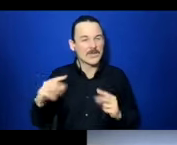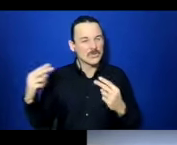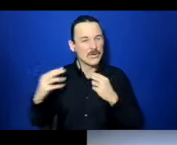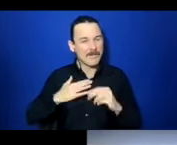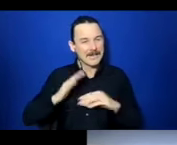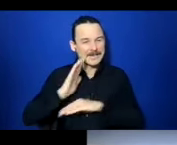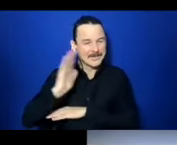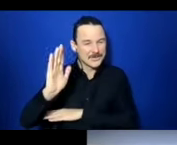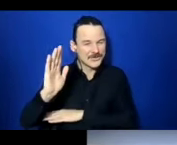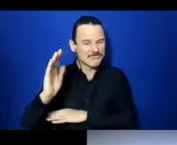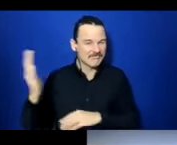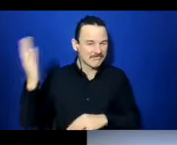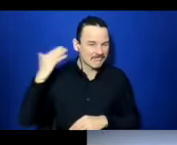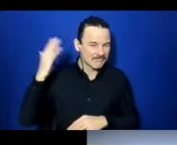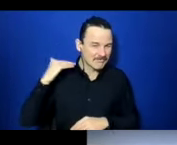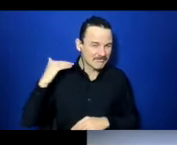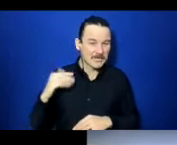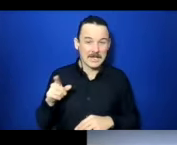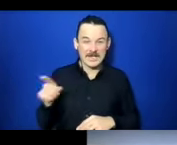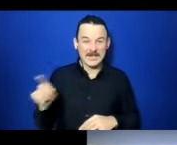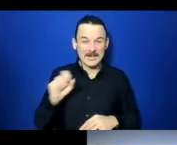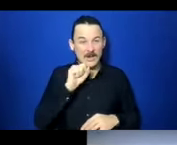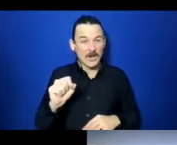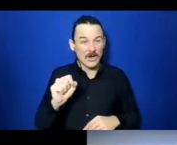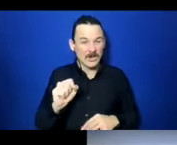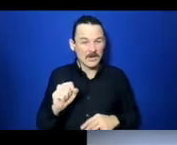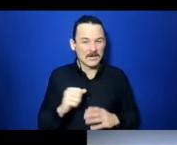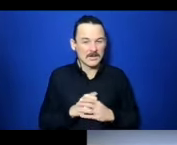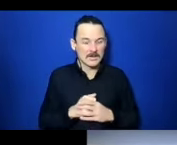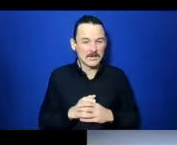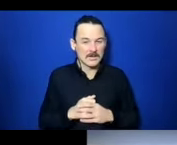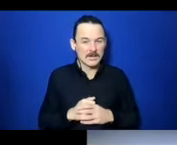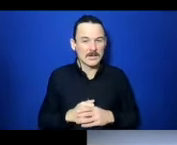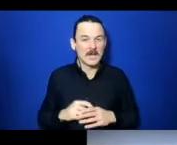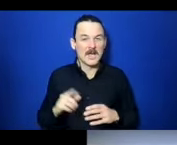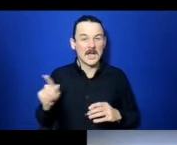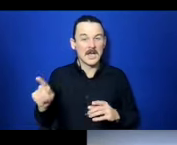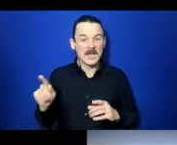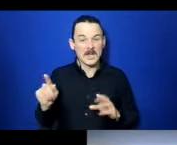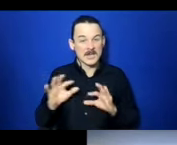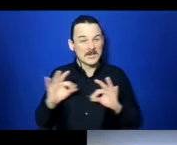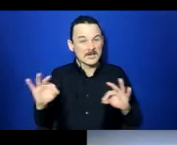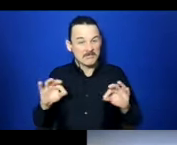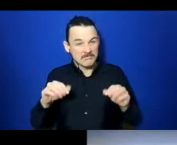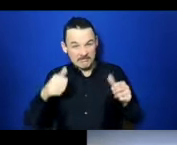well informed about the movement so his inclusive city was all based on rehabilitation.